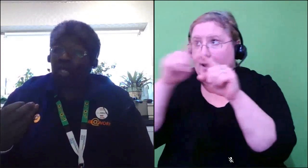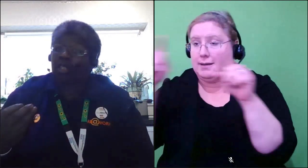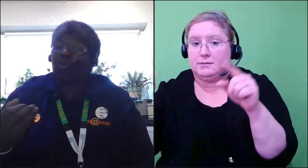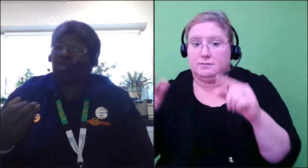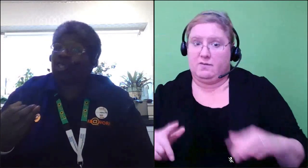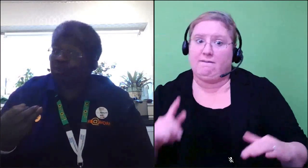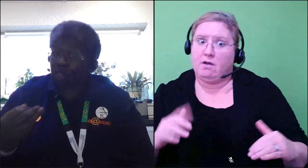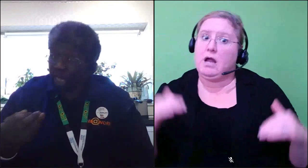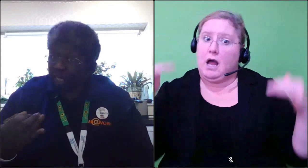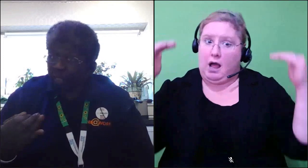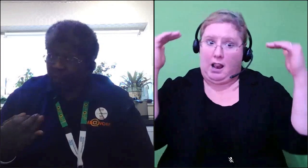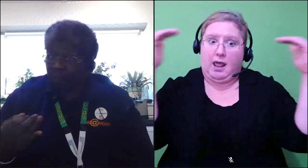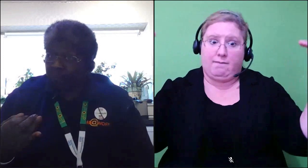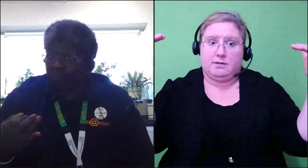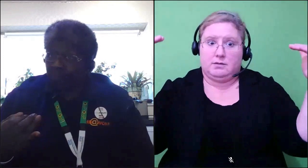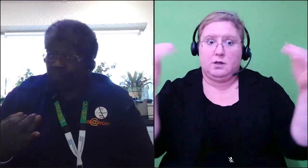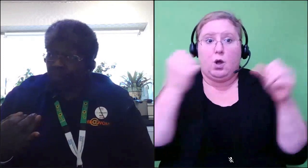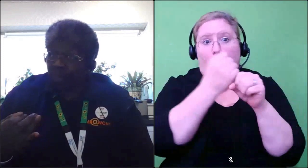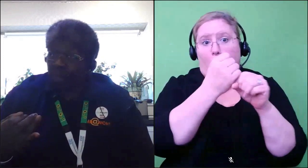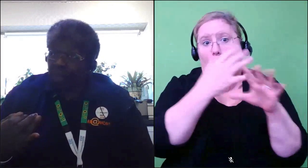It's gold or silver standard.